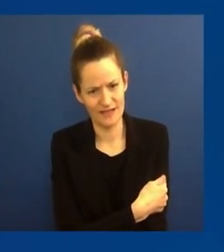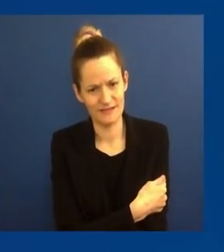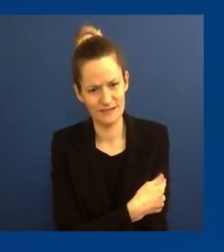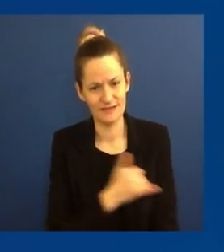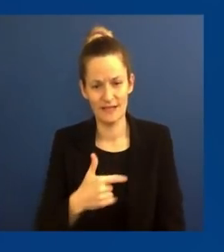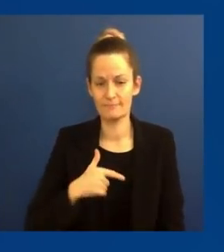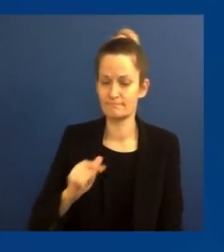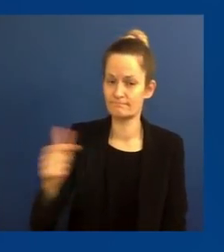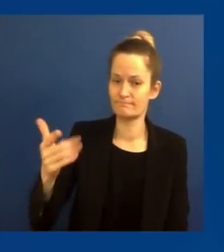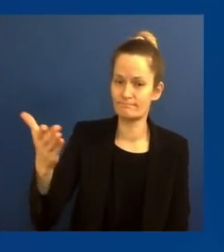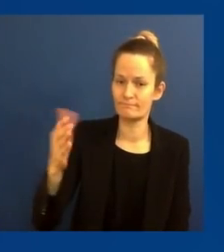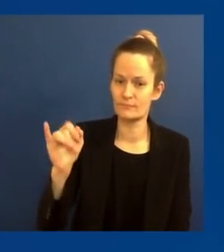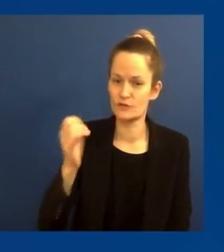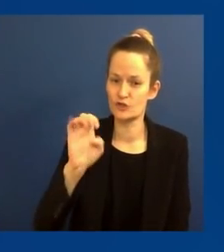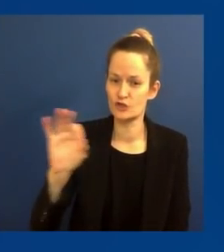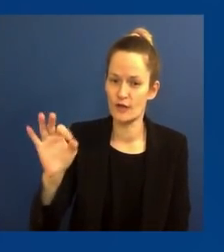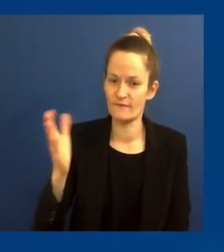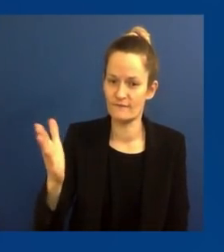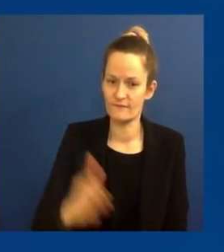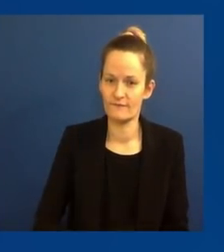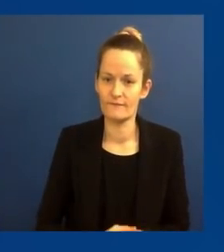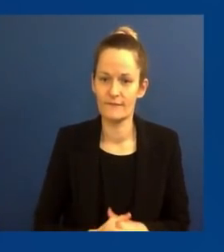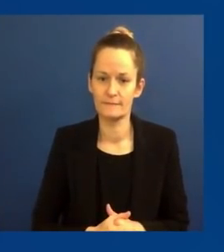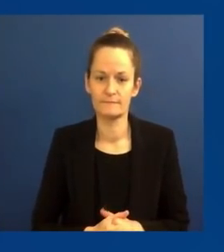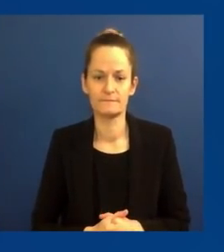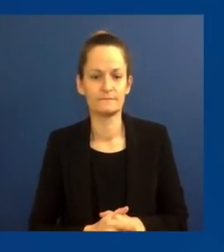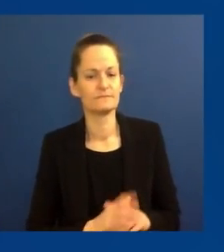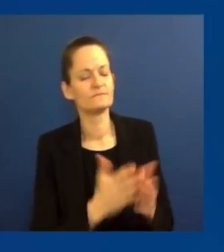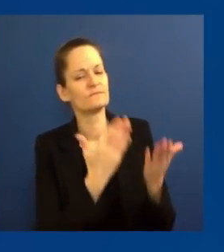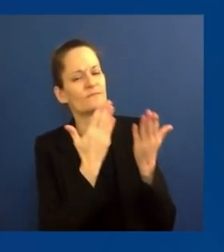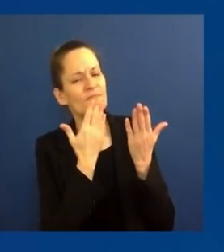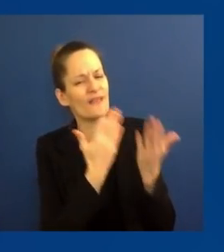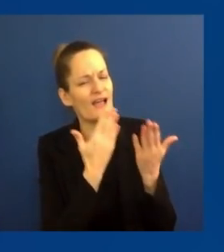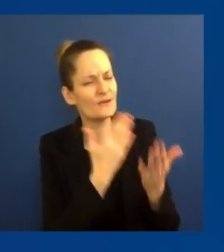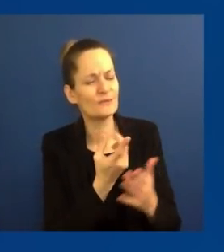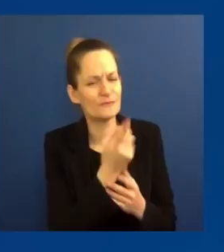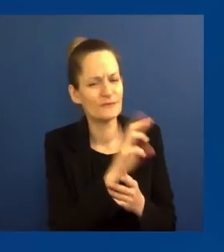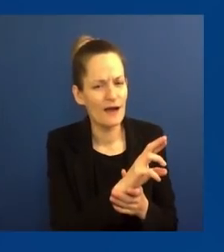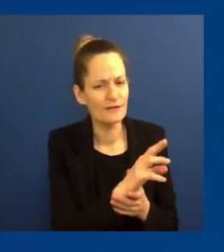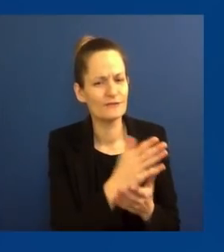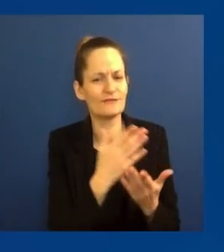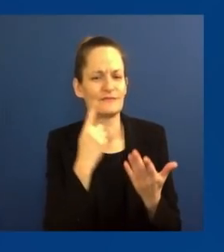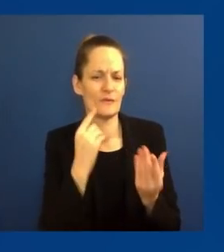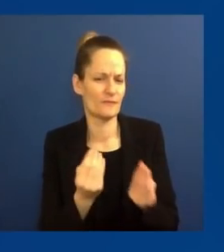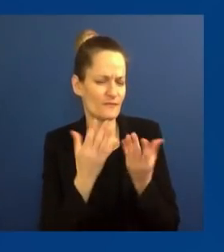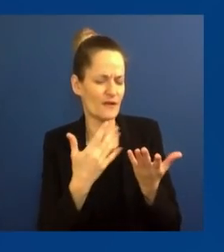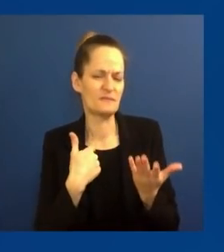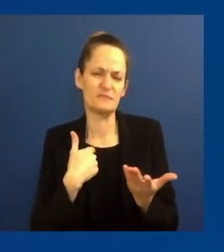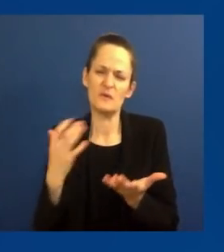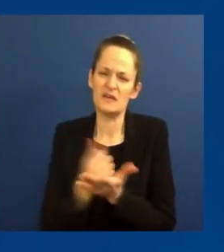Before we turn to questions, I want to provide some perspective on where we stand. As you've heard the doctors say,